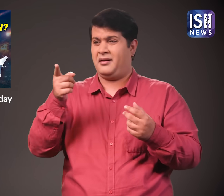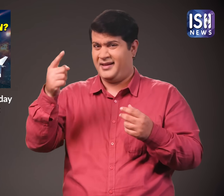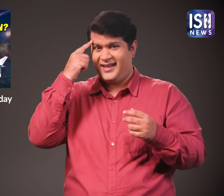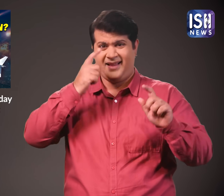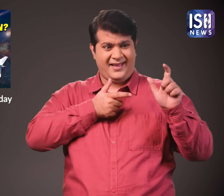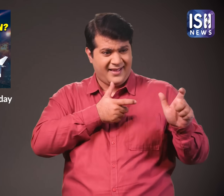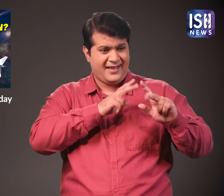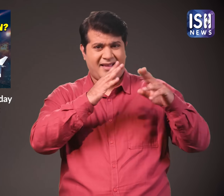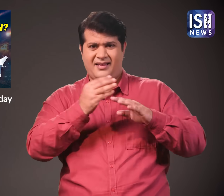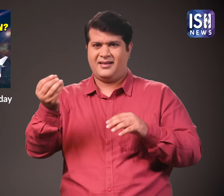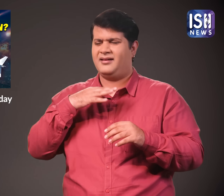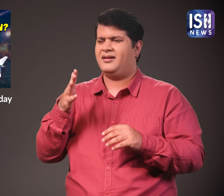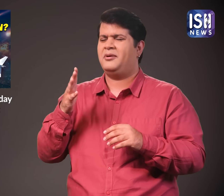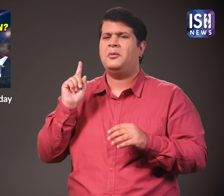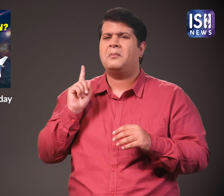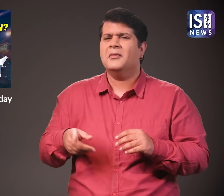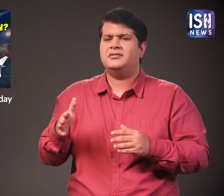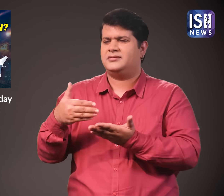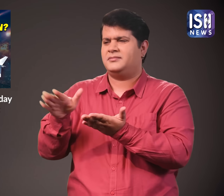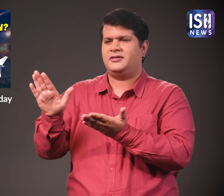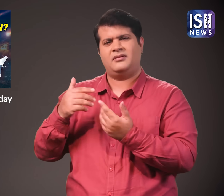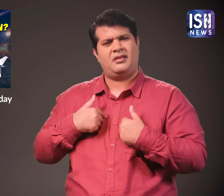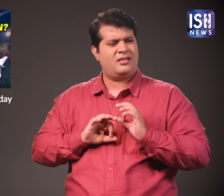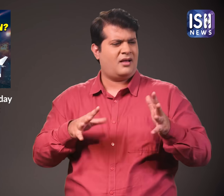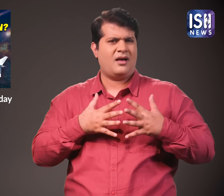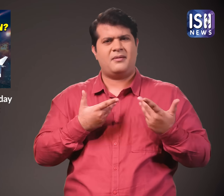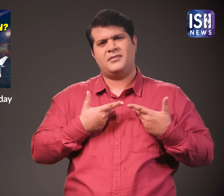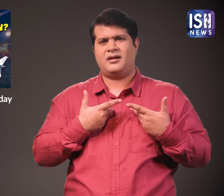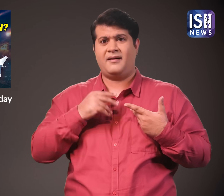Since the U.S. is self-sufficient, it does not want Cuba to provide security in exchange.